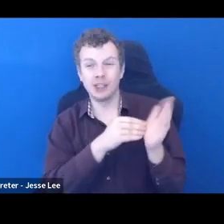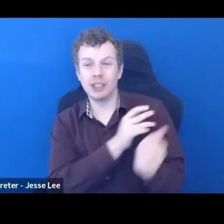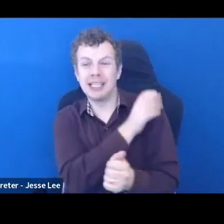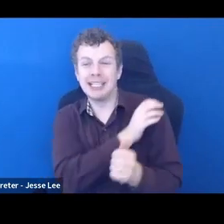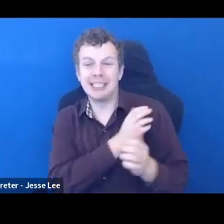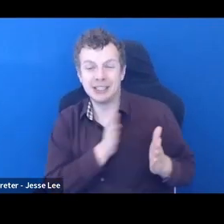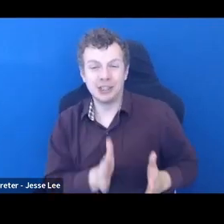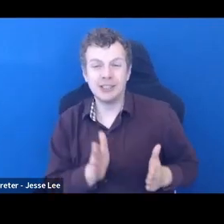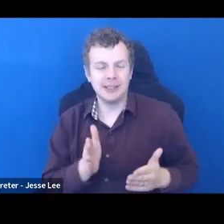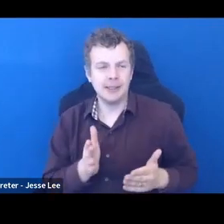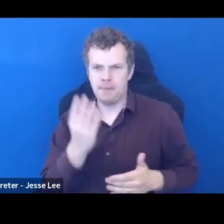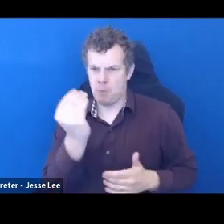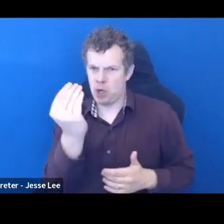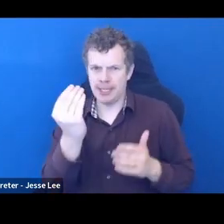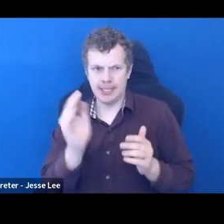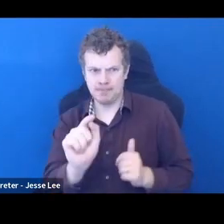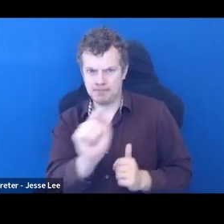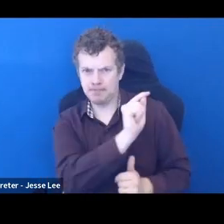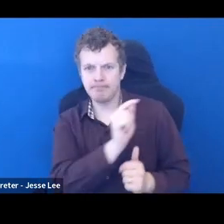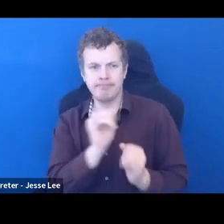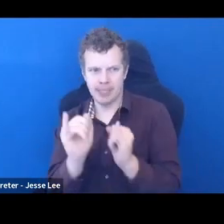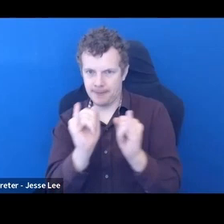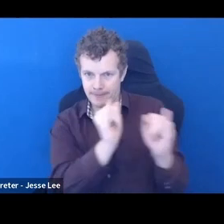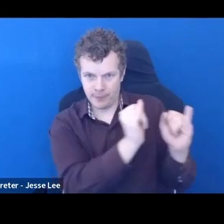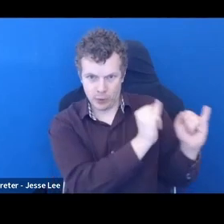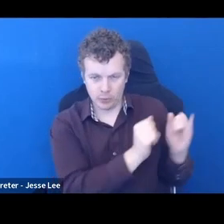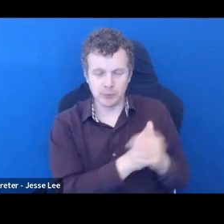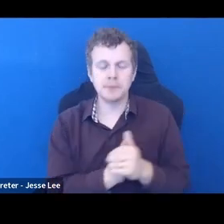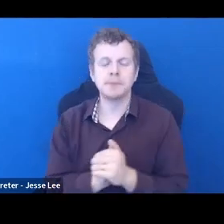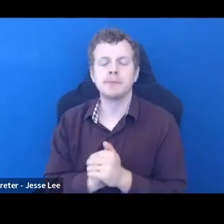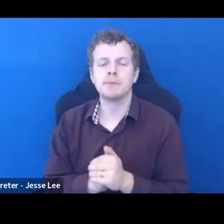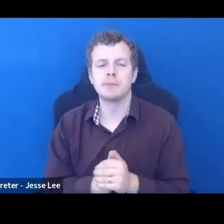through that identification process.